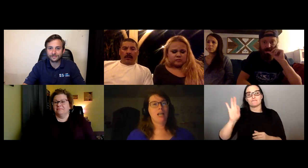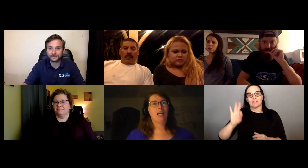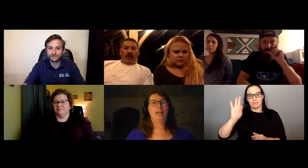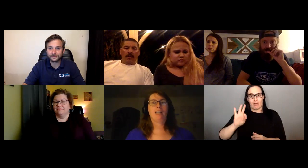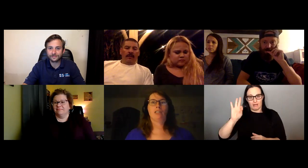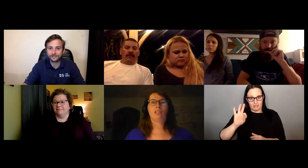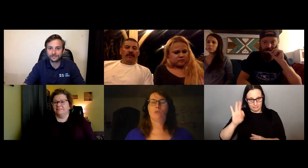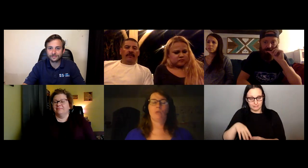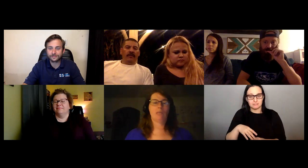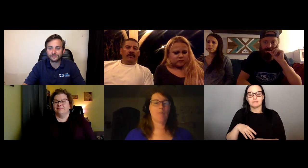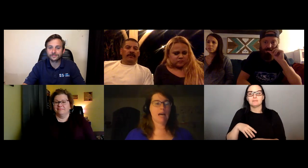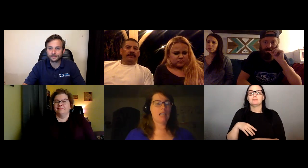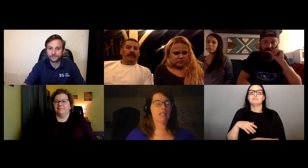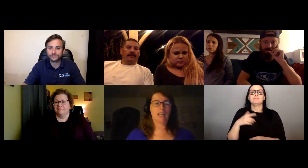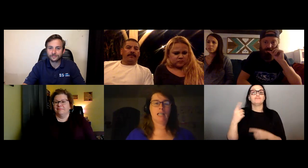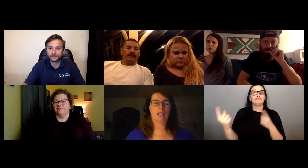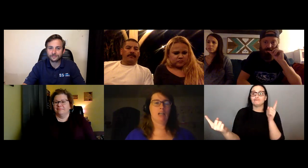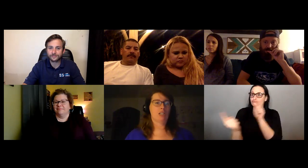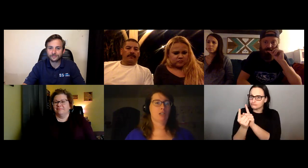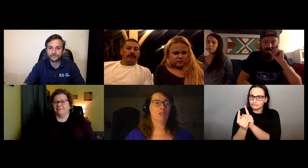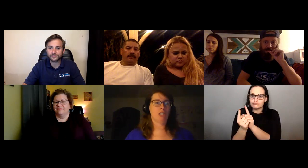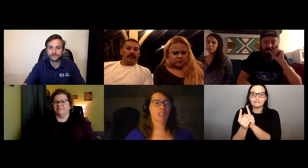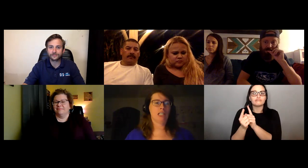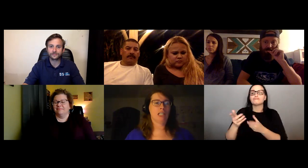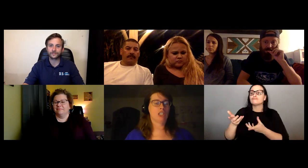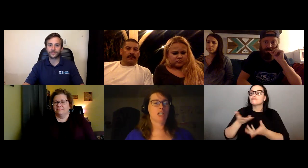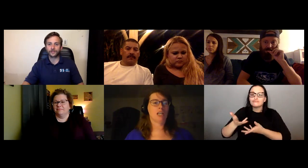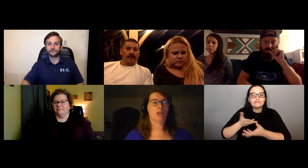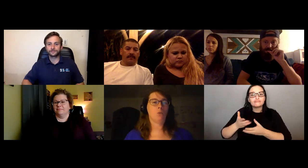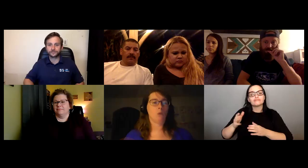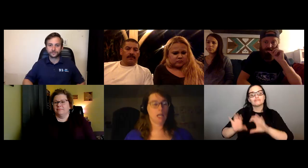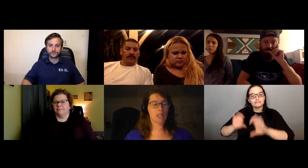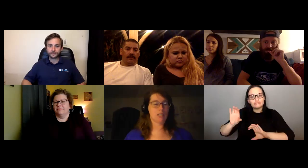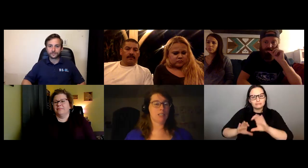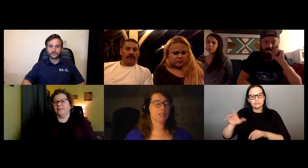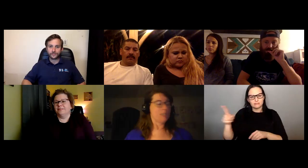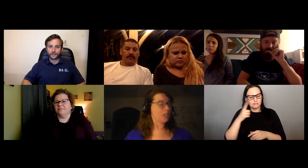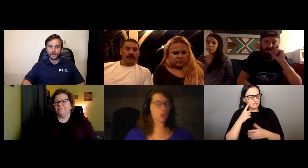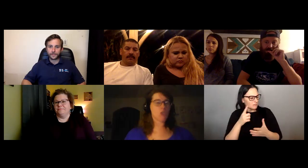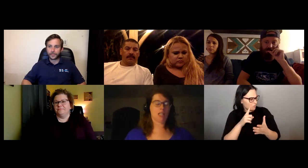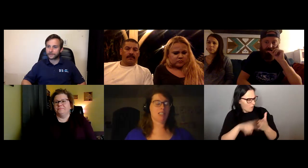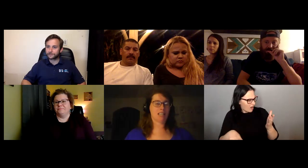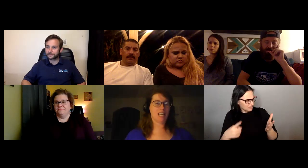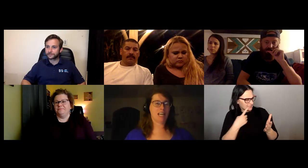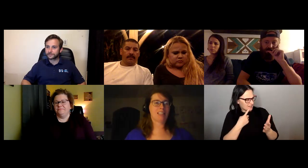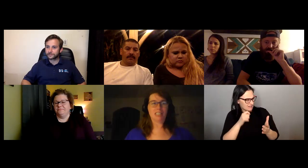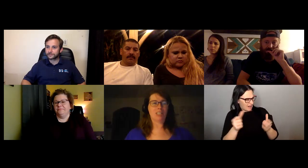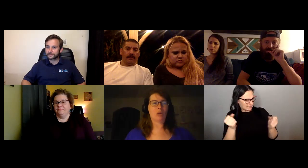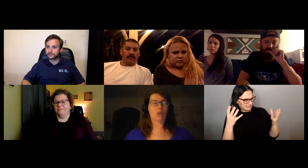and we met and got to conversing and she's like what they told you not to sign that's